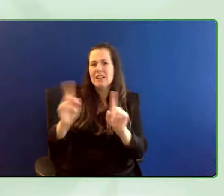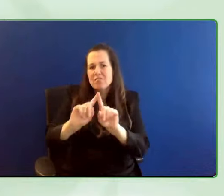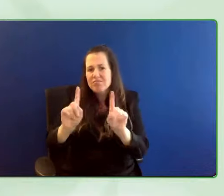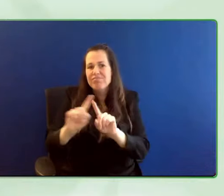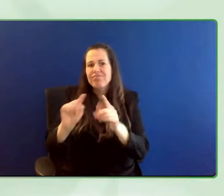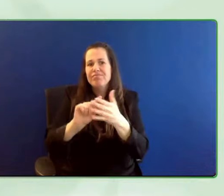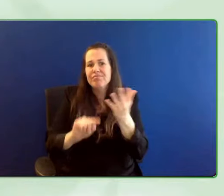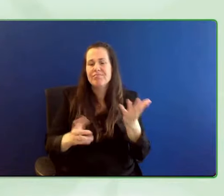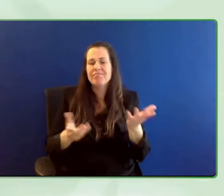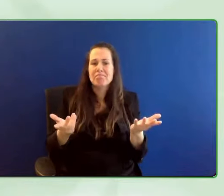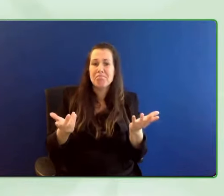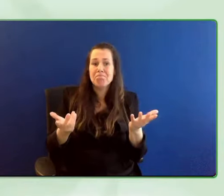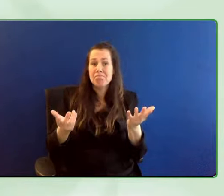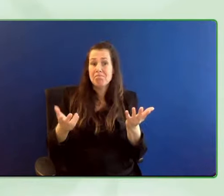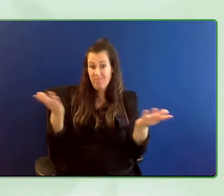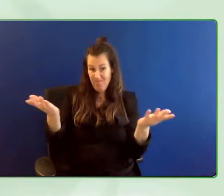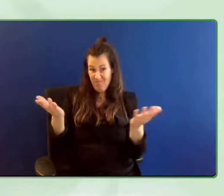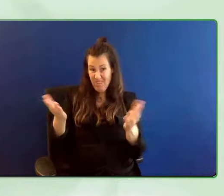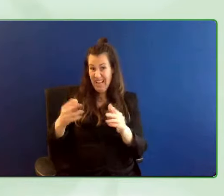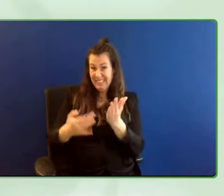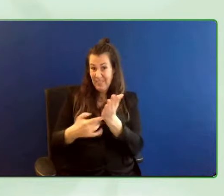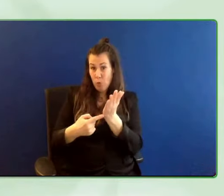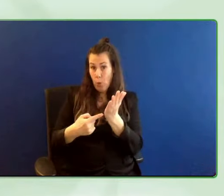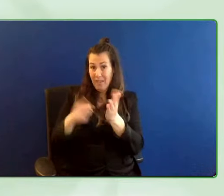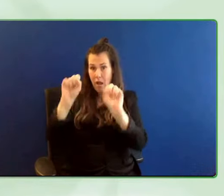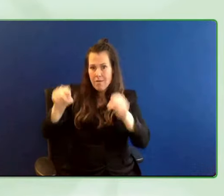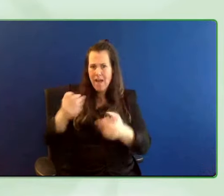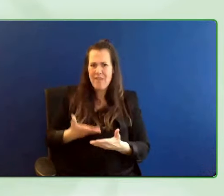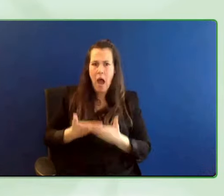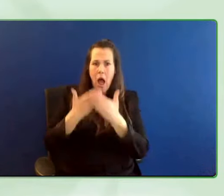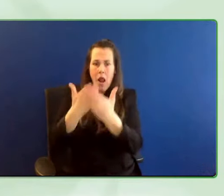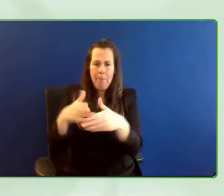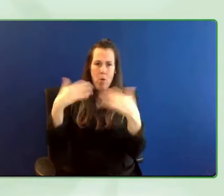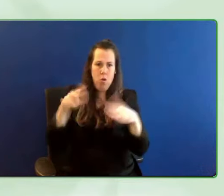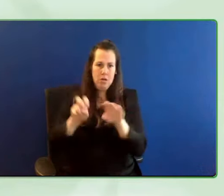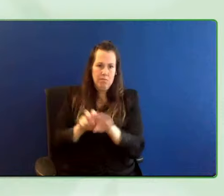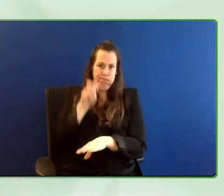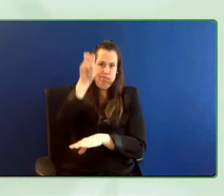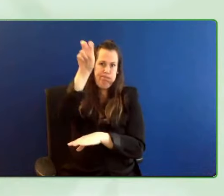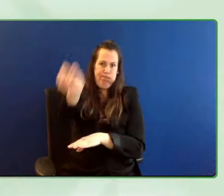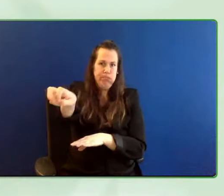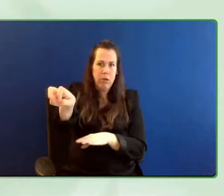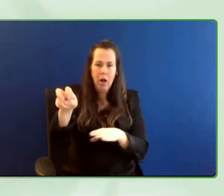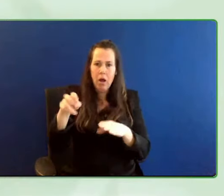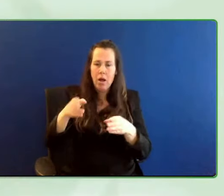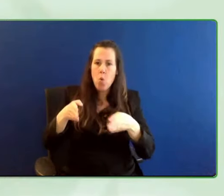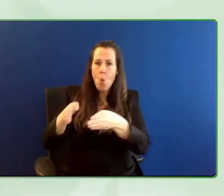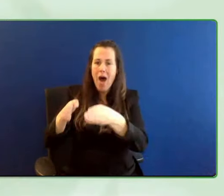Obviously it is still a challenge to understand it completely and how we can do that.